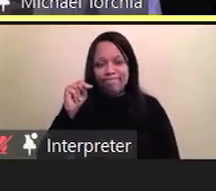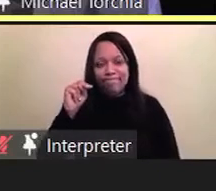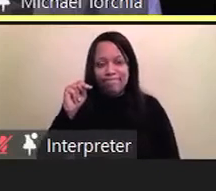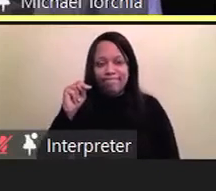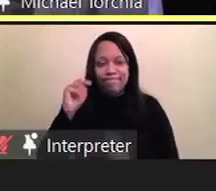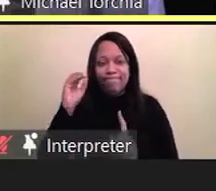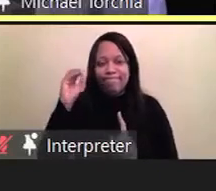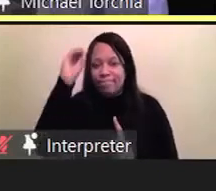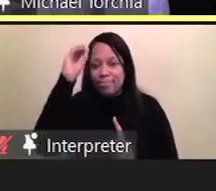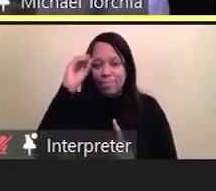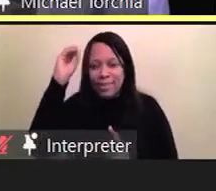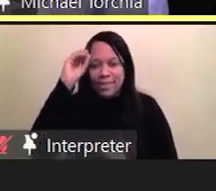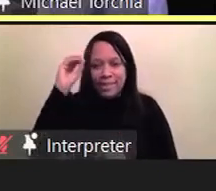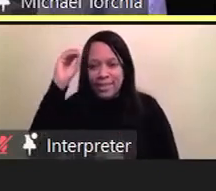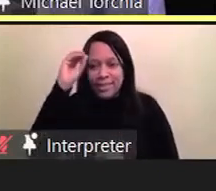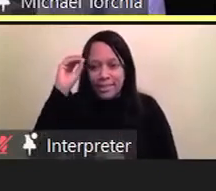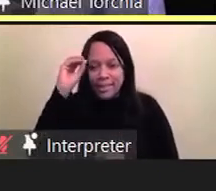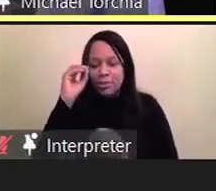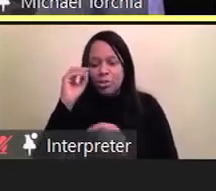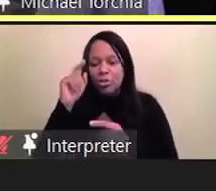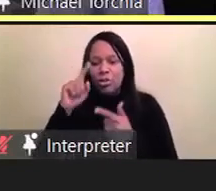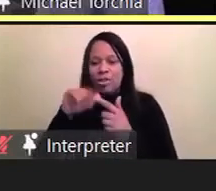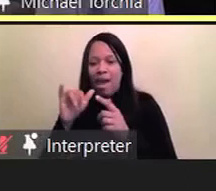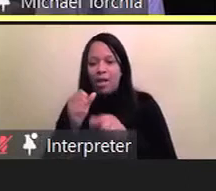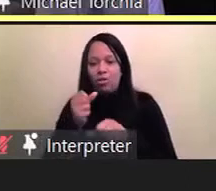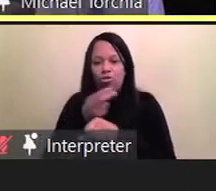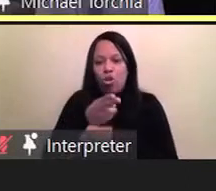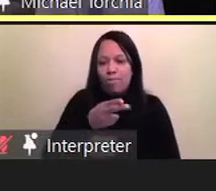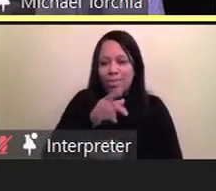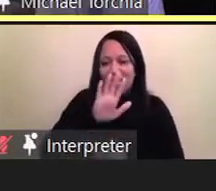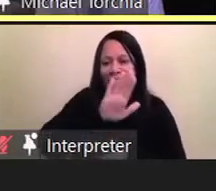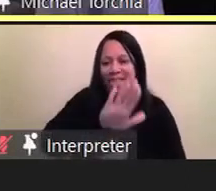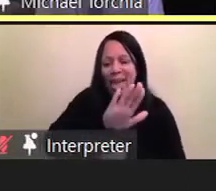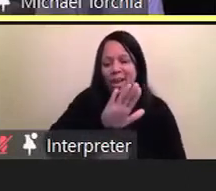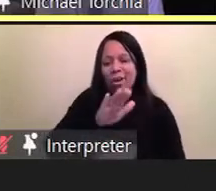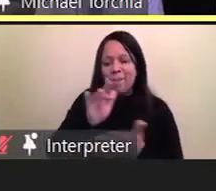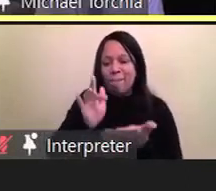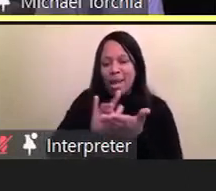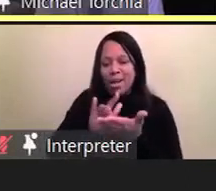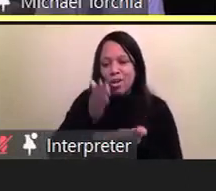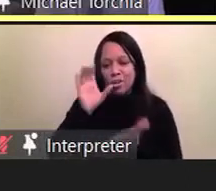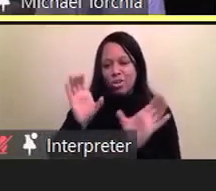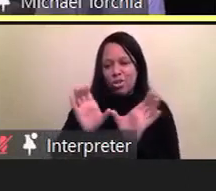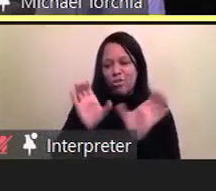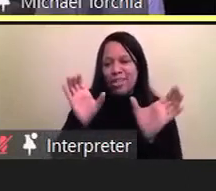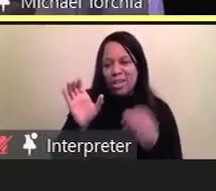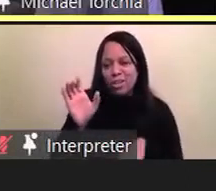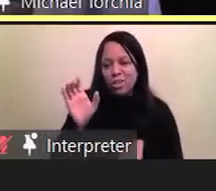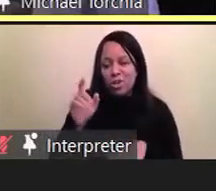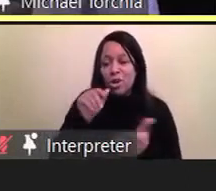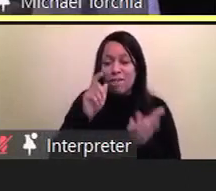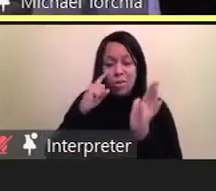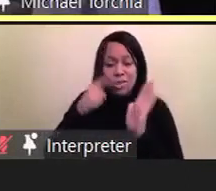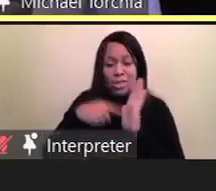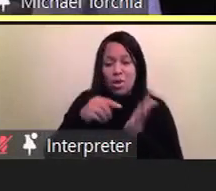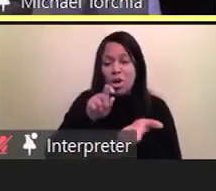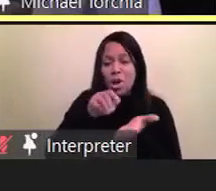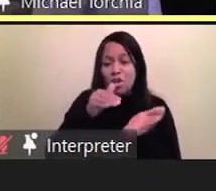you can't substitute your own belief over like a medical certification or a doctor's note, for example. So if your employee comes in with a doctor's note that says,